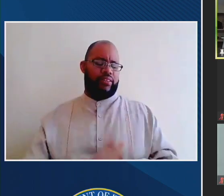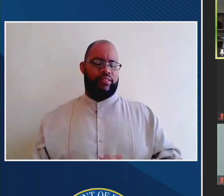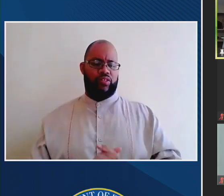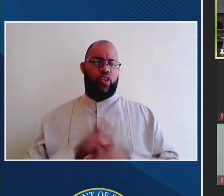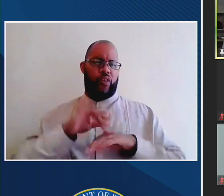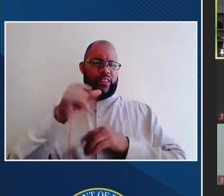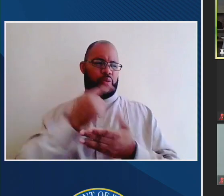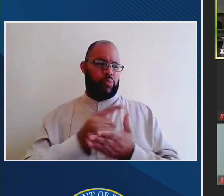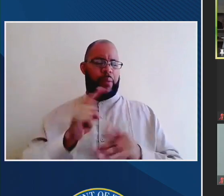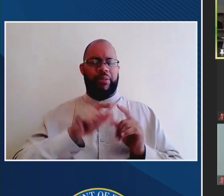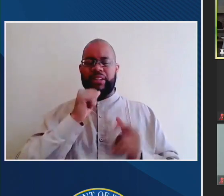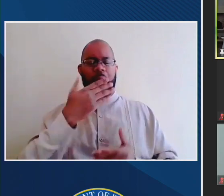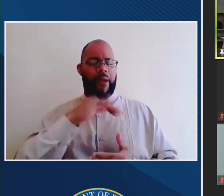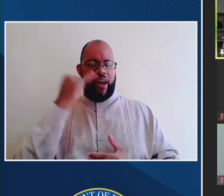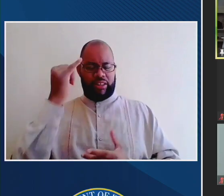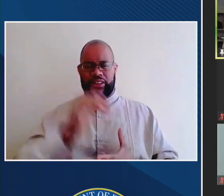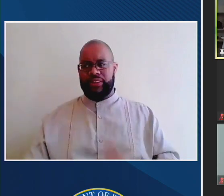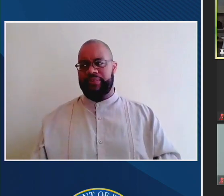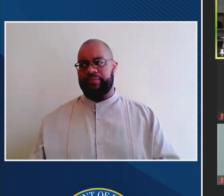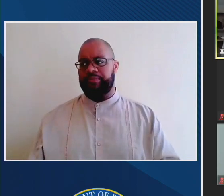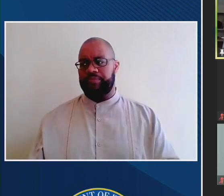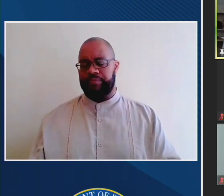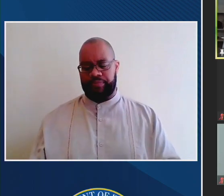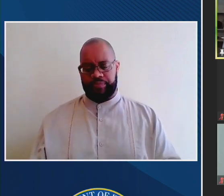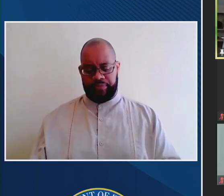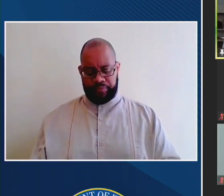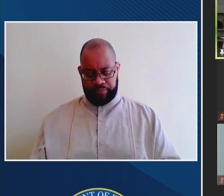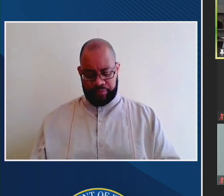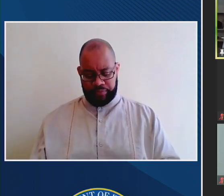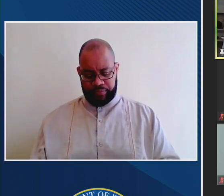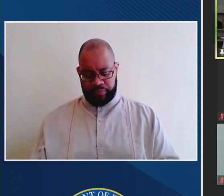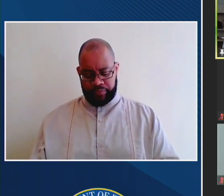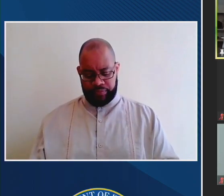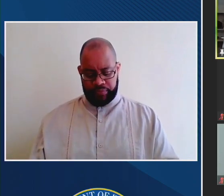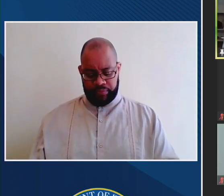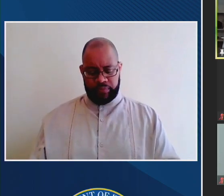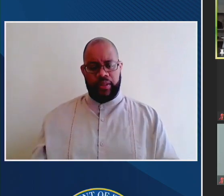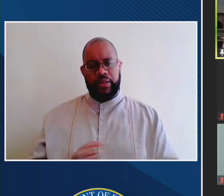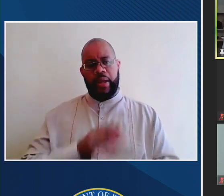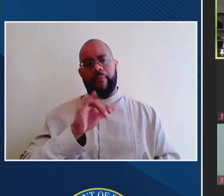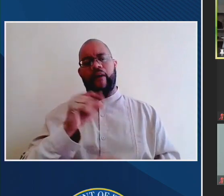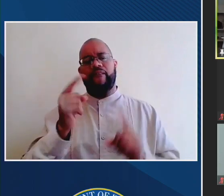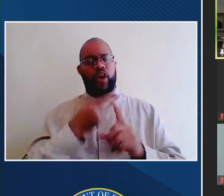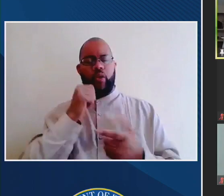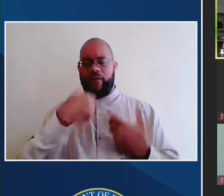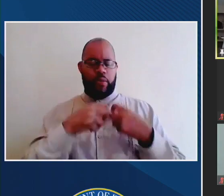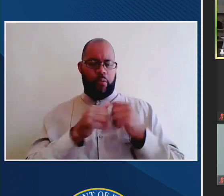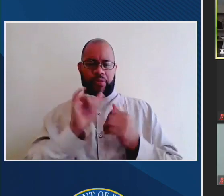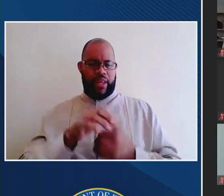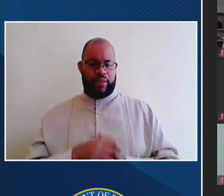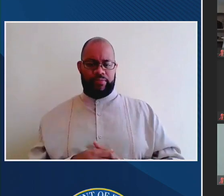bad idea to let people look at those bios first. I don't have a problem with that. Okay. Jamie?